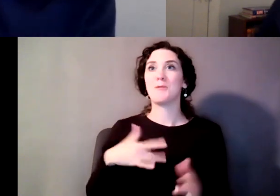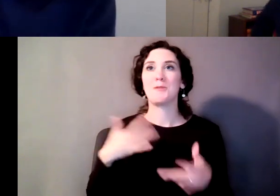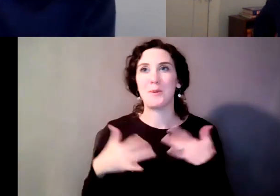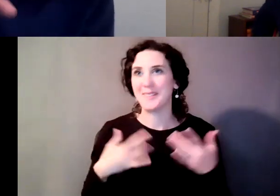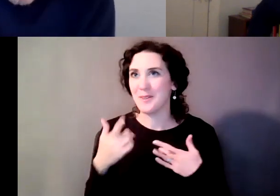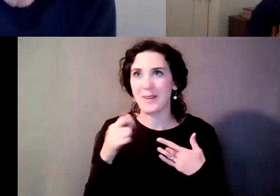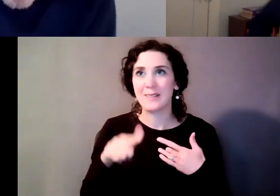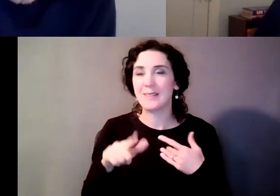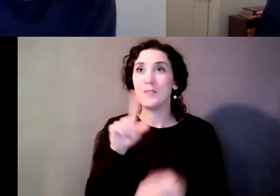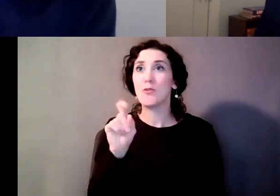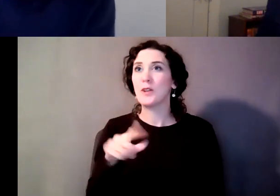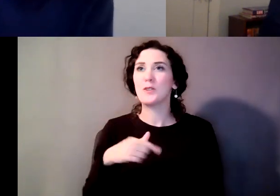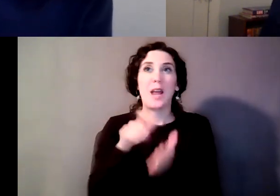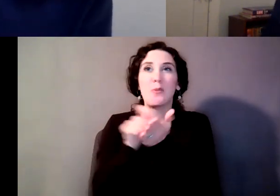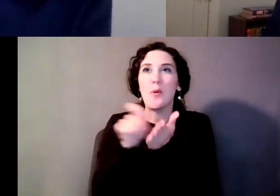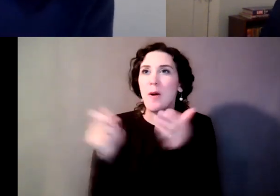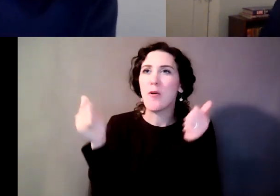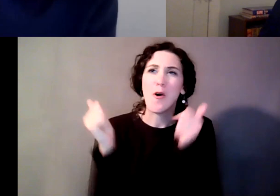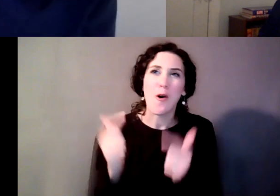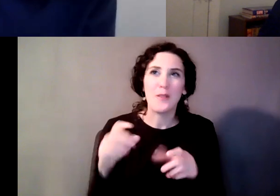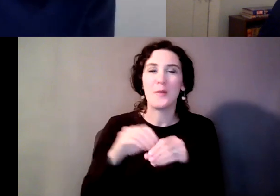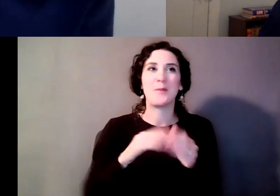I wrote about all of these questions in my book so I can't wait for my book to come out